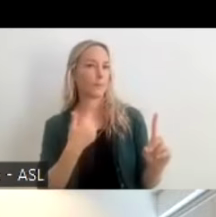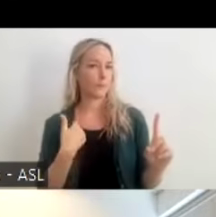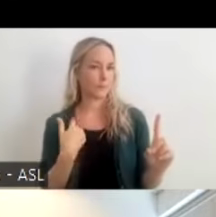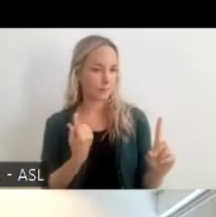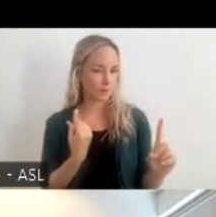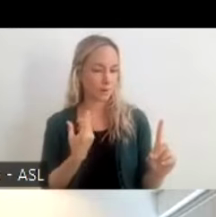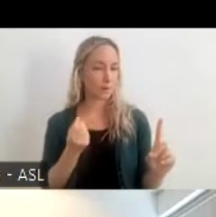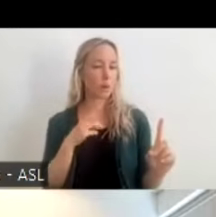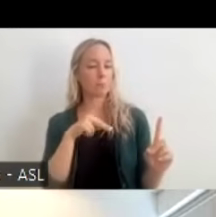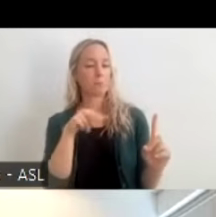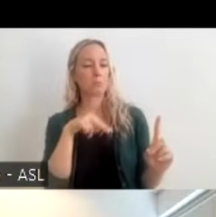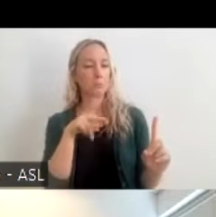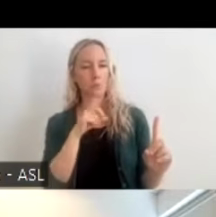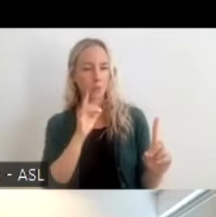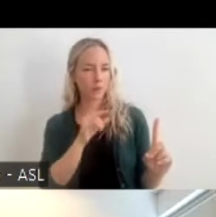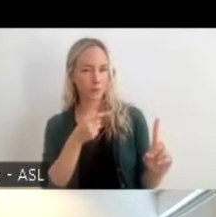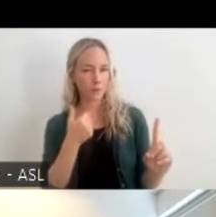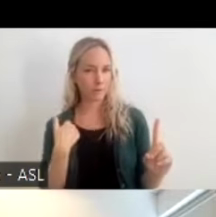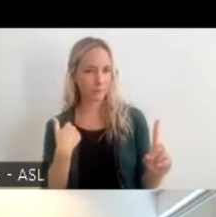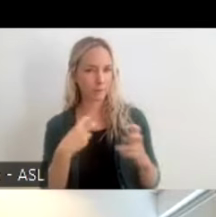complaint, the owner of that public accommodation then